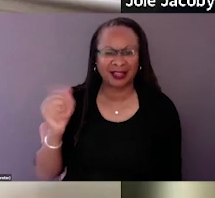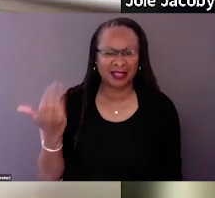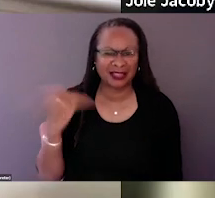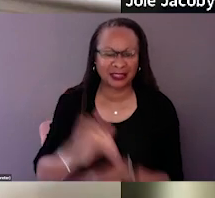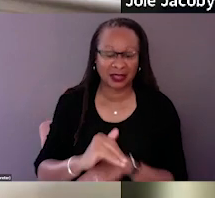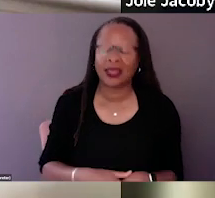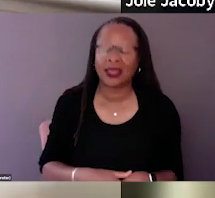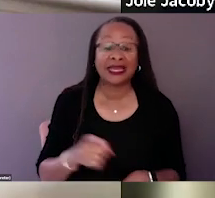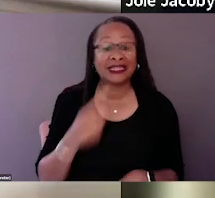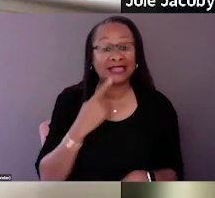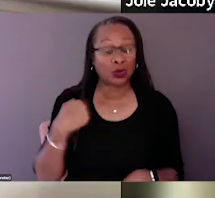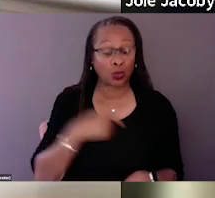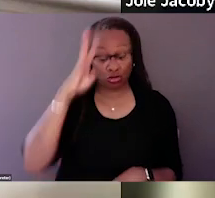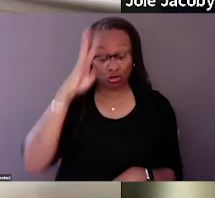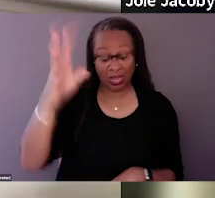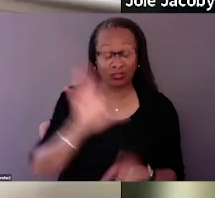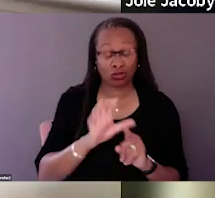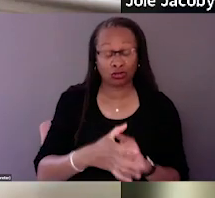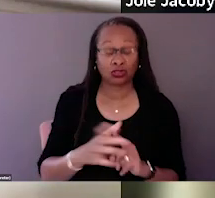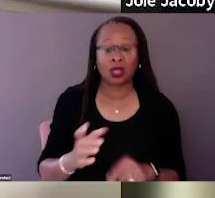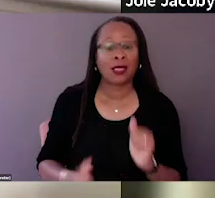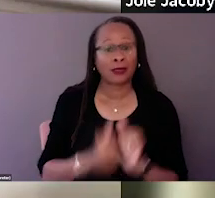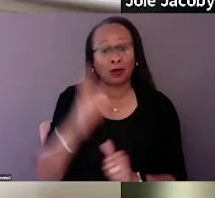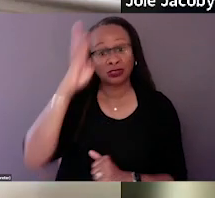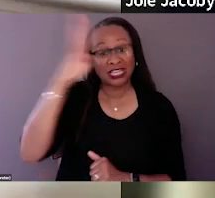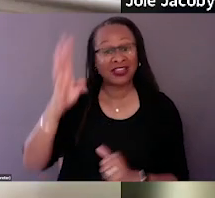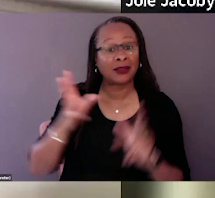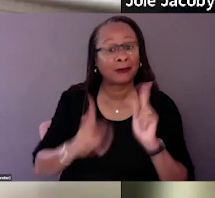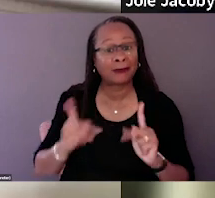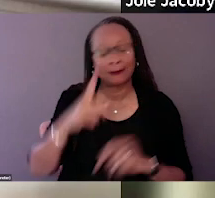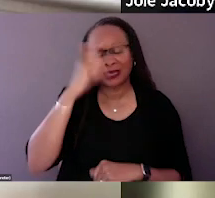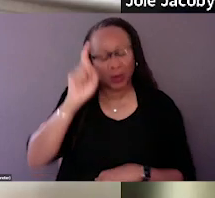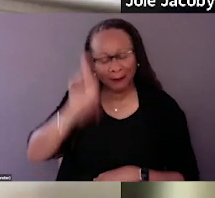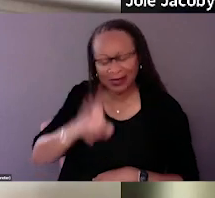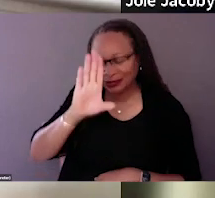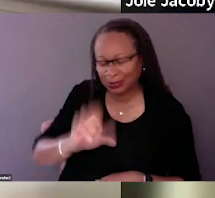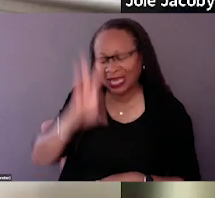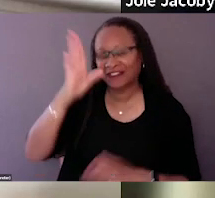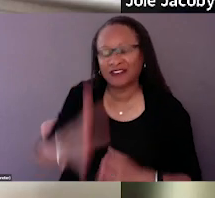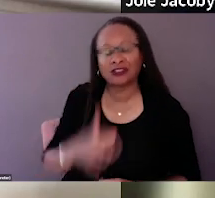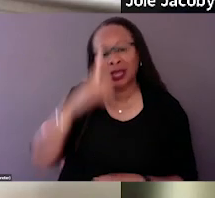"We're the most innovative people "because we had to be innovators "since we stepped our foot on this soil.